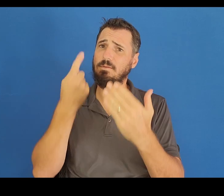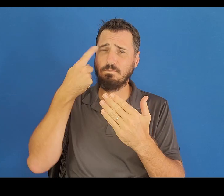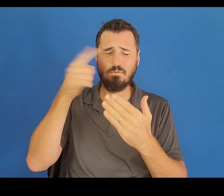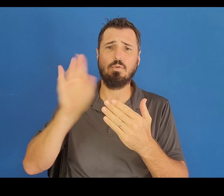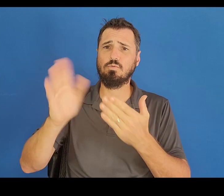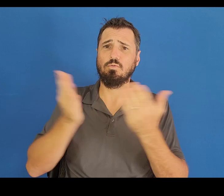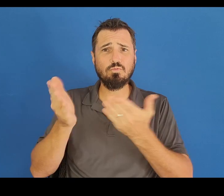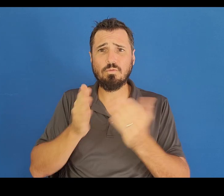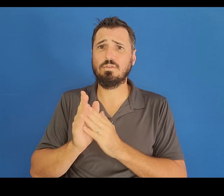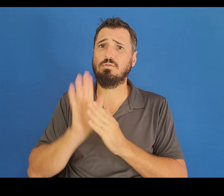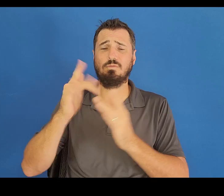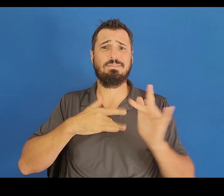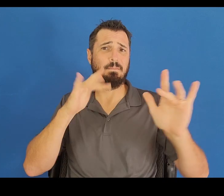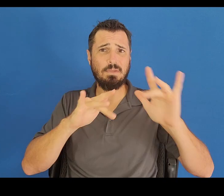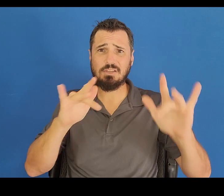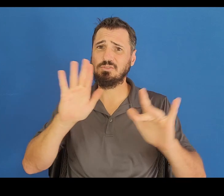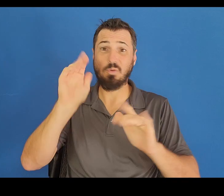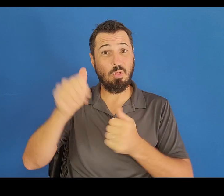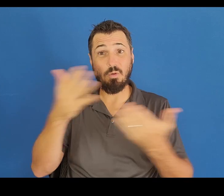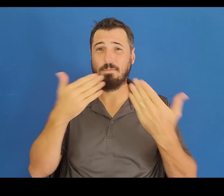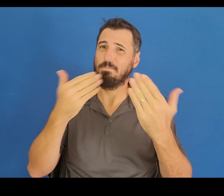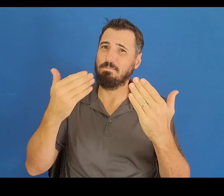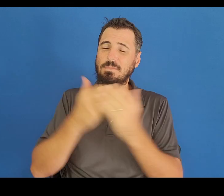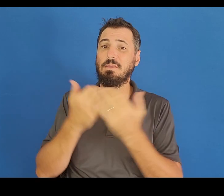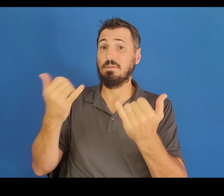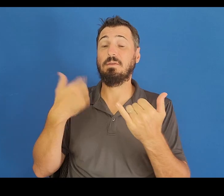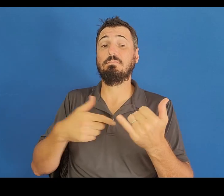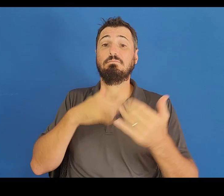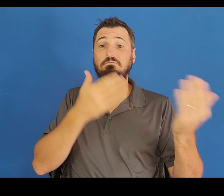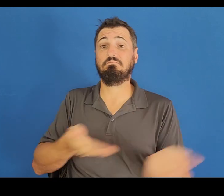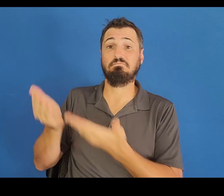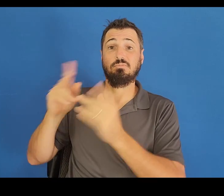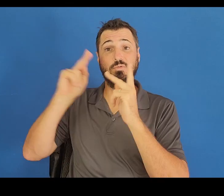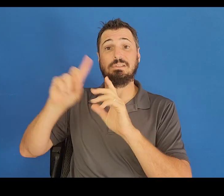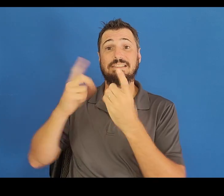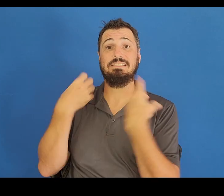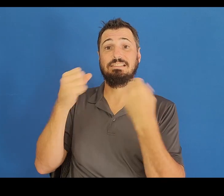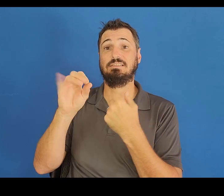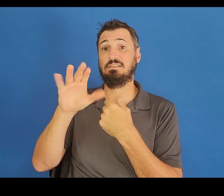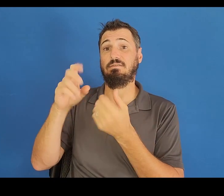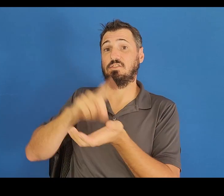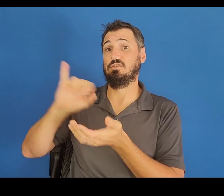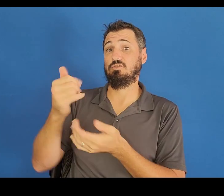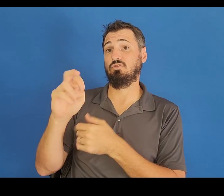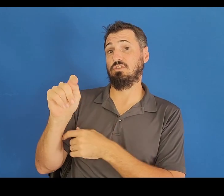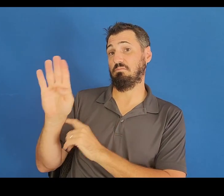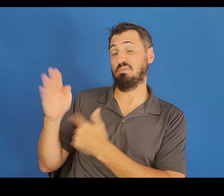your service, compassion, and aloha For the latest, we turn to Kauai District Health Officer Dr. Janet Berreman